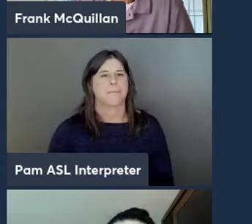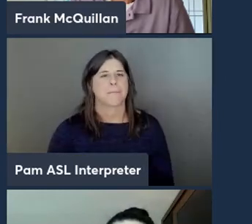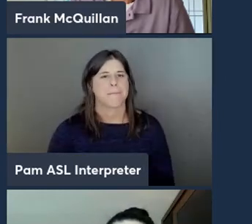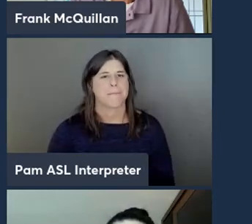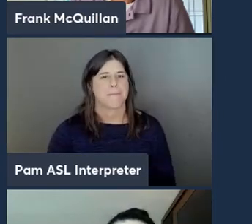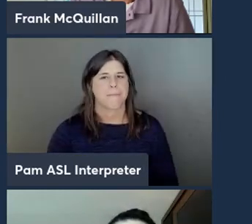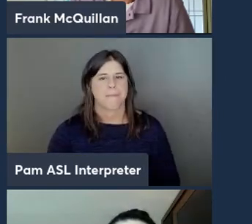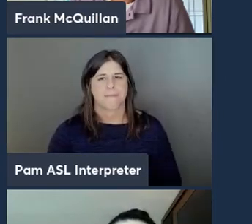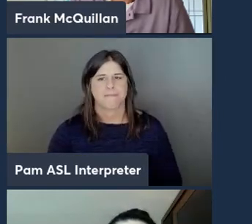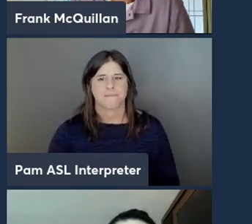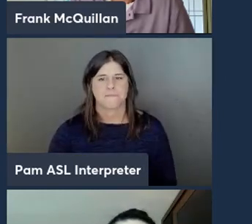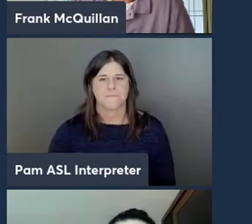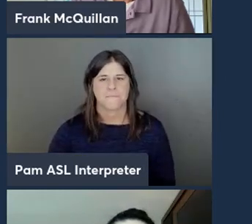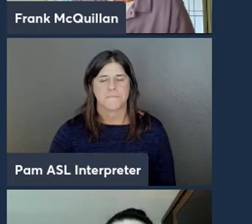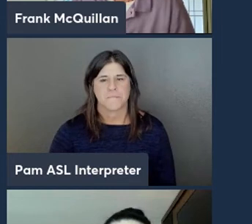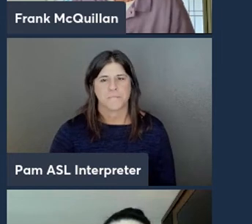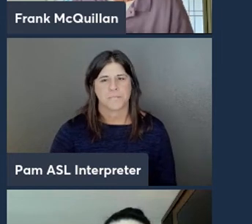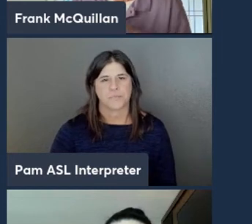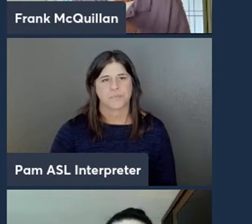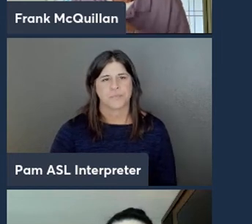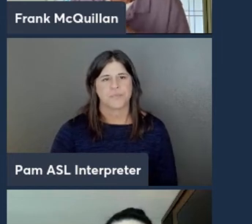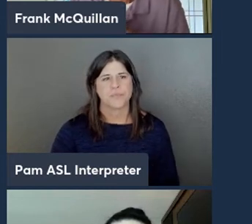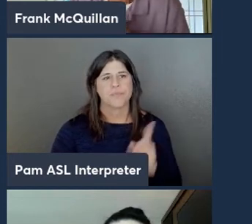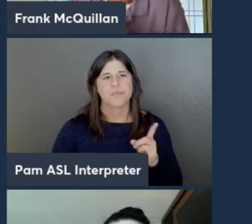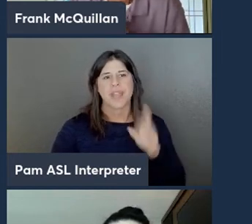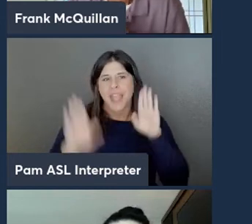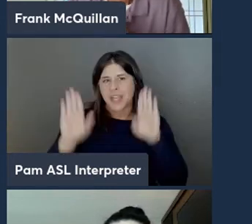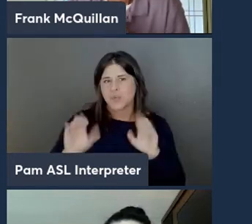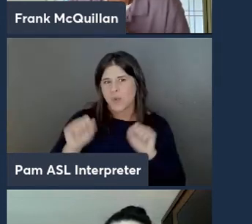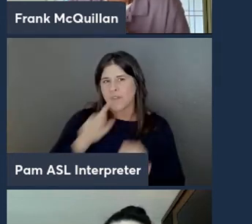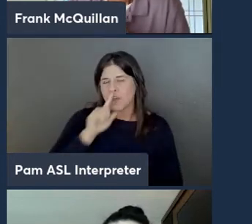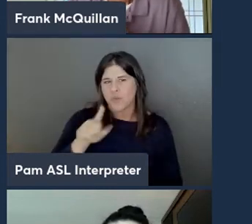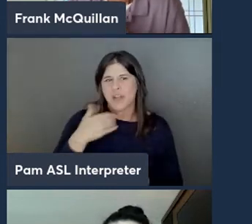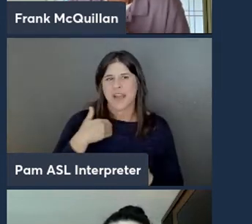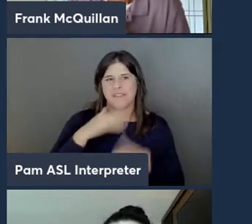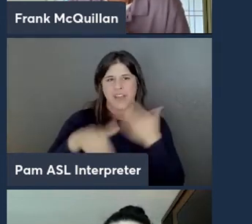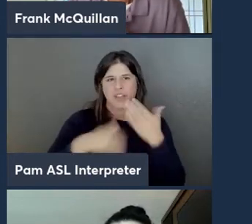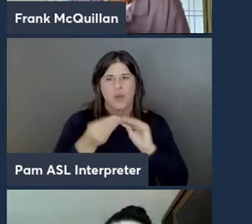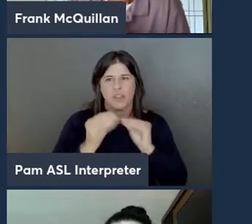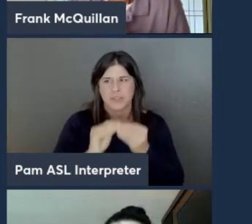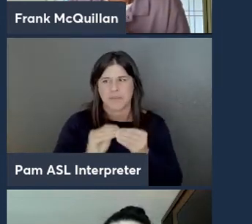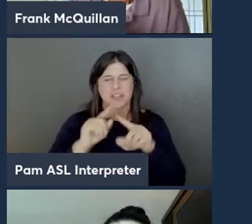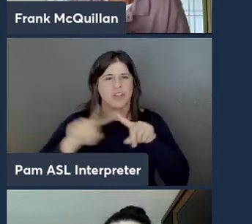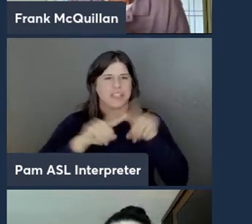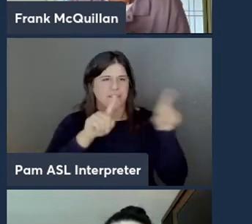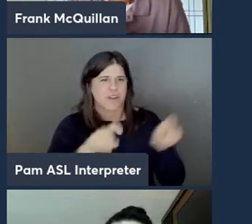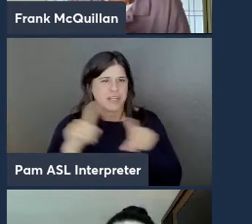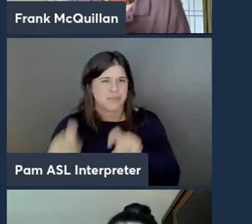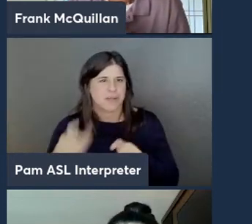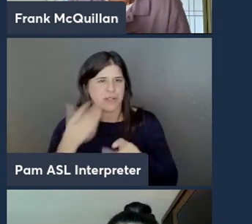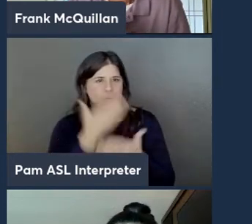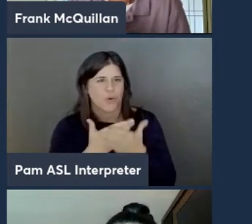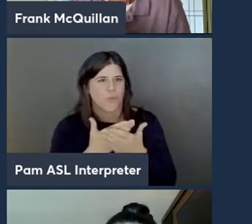And it's wonderful that you can actually get all these metrics and all these experiments. 'Cause, well, we live in a data driven world right now.